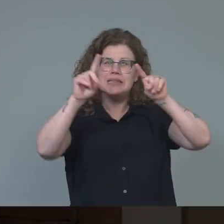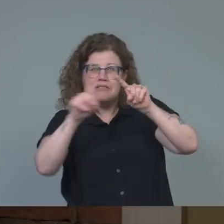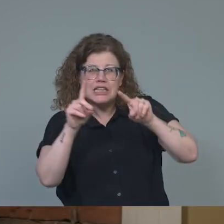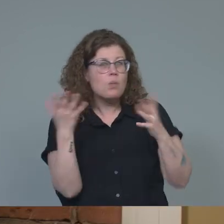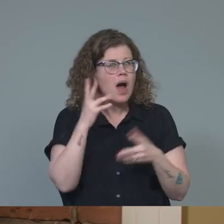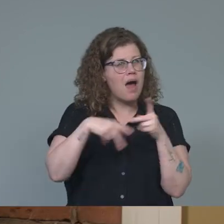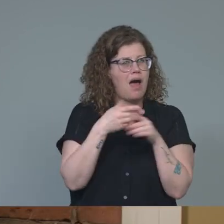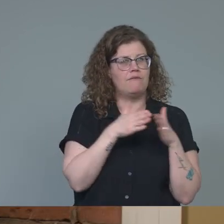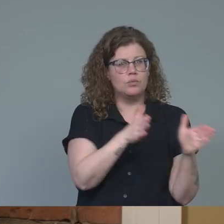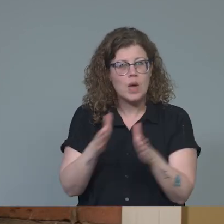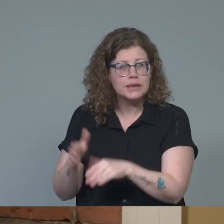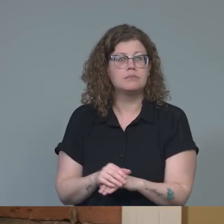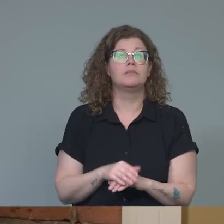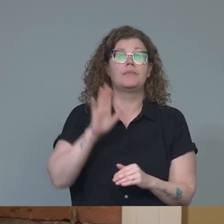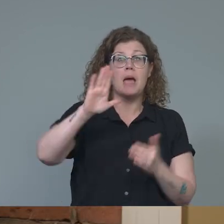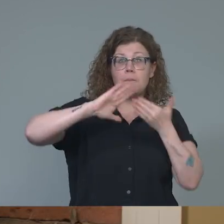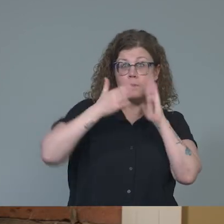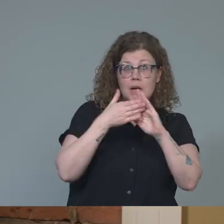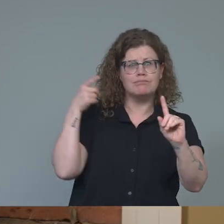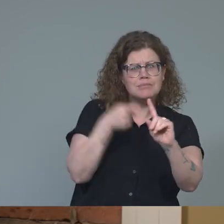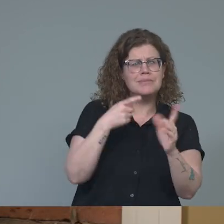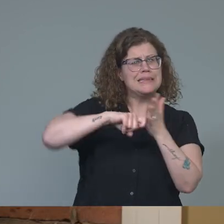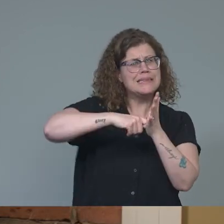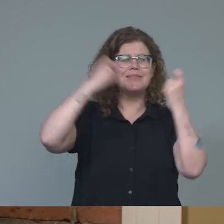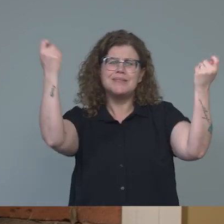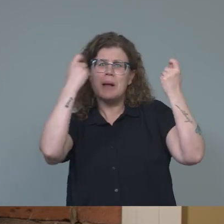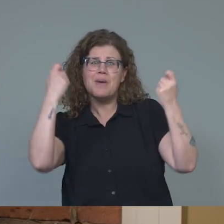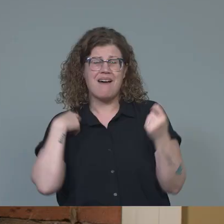Community engaged artwork can target specific needs or issues in the community,